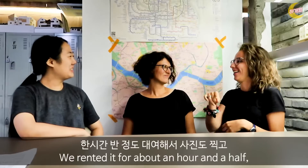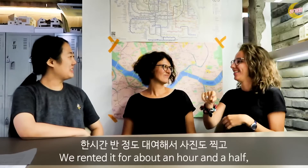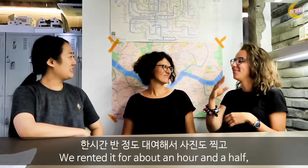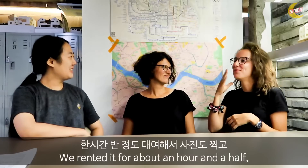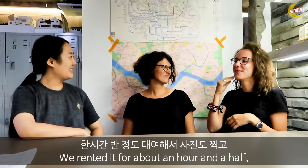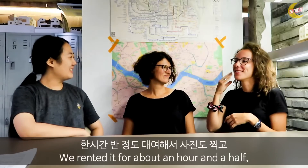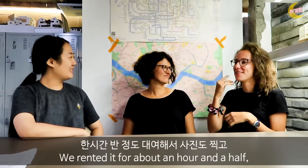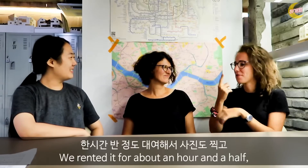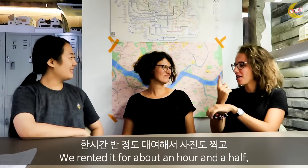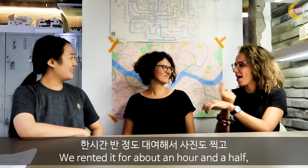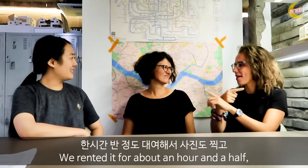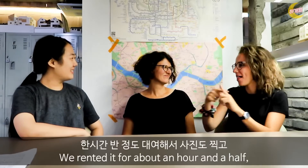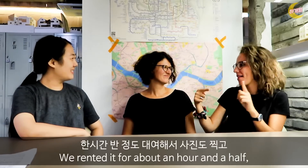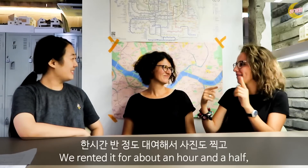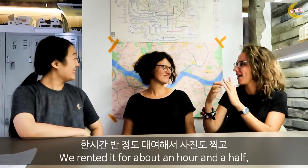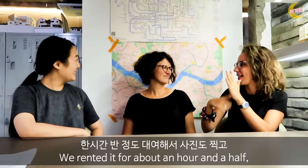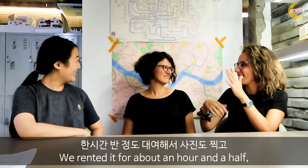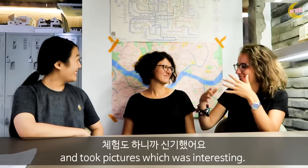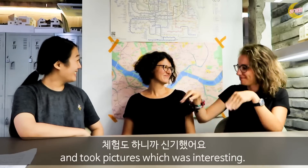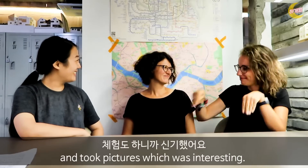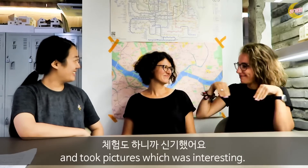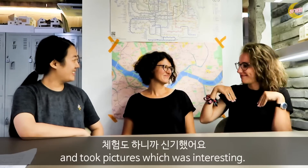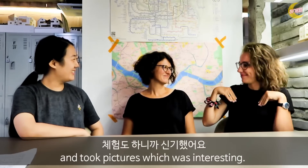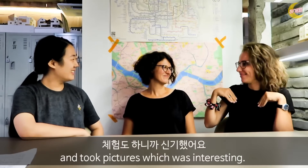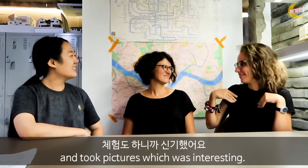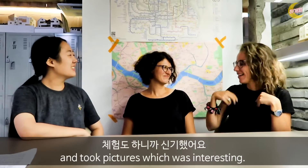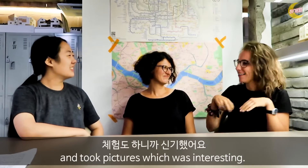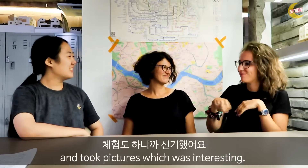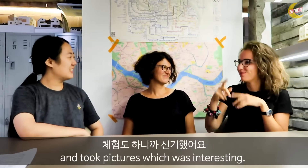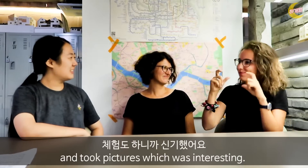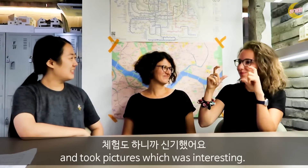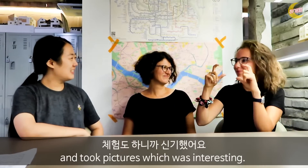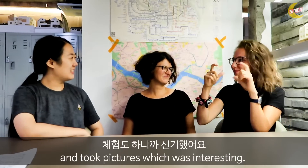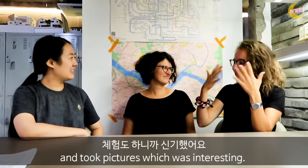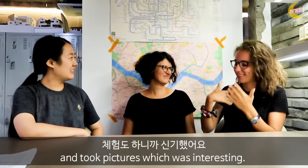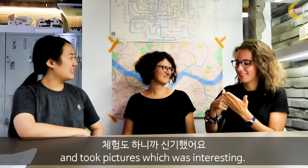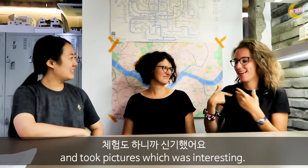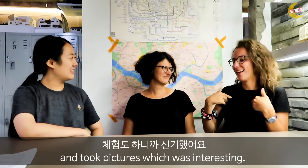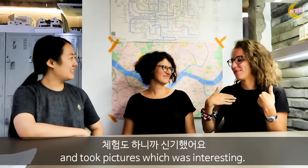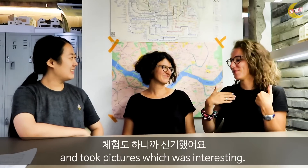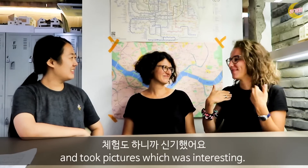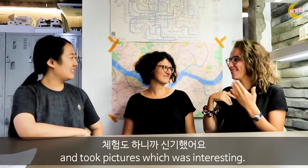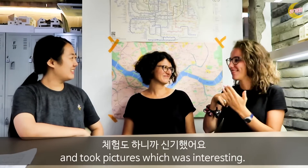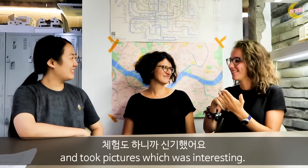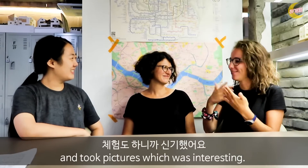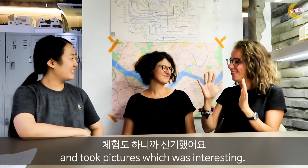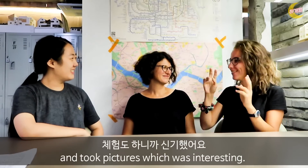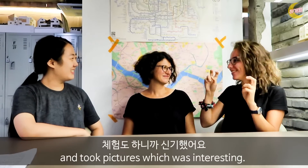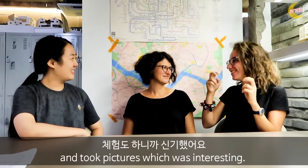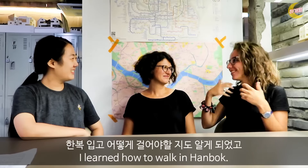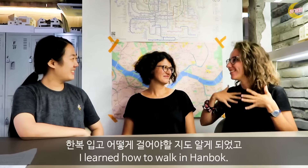We rented it for about an hour and a half, and took pictures which was interesting.